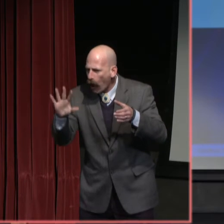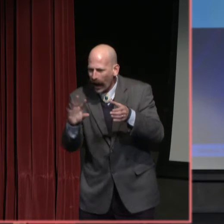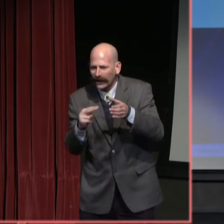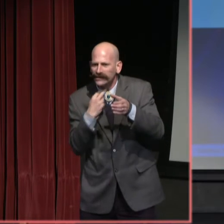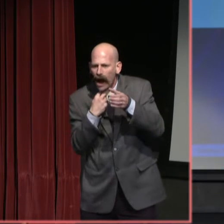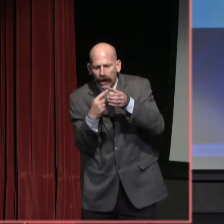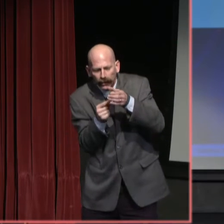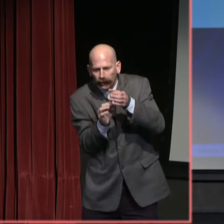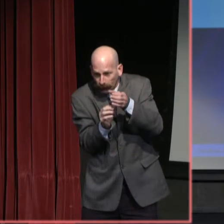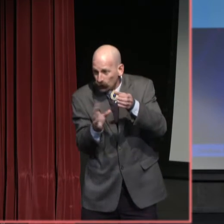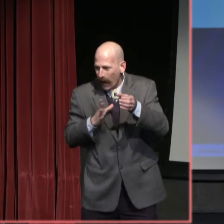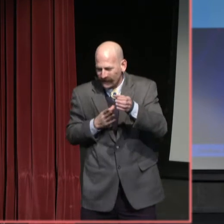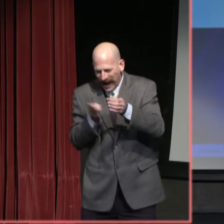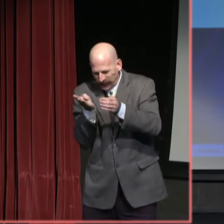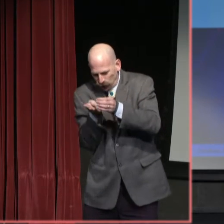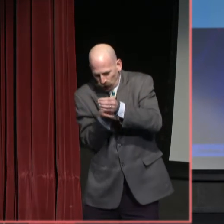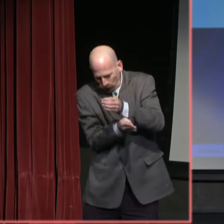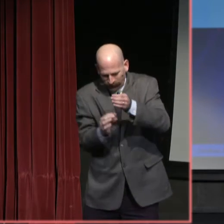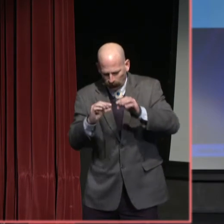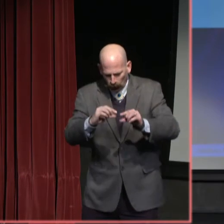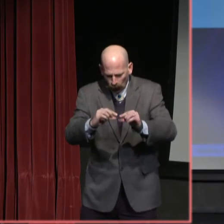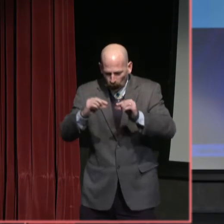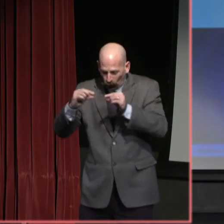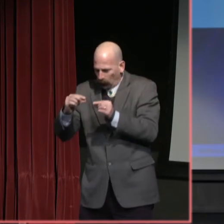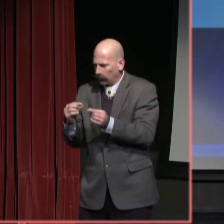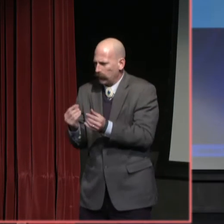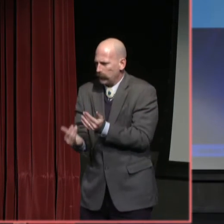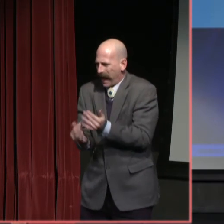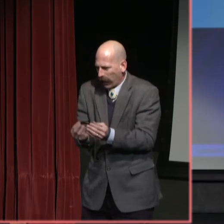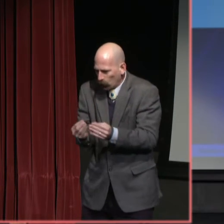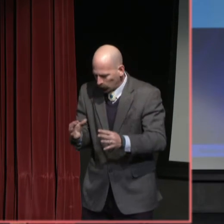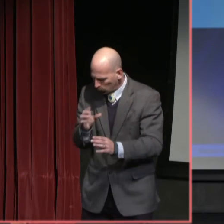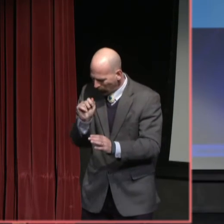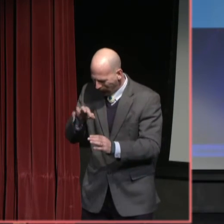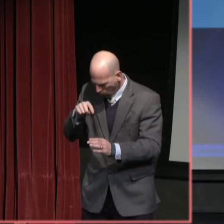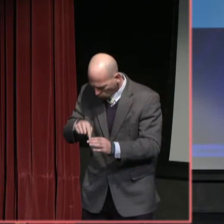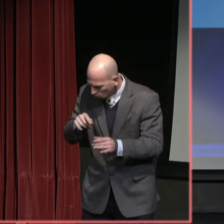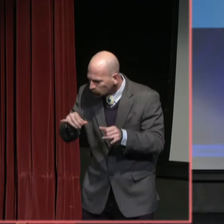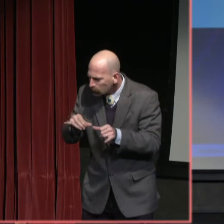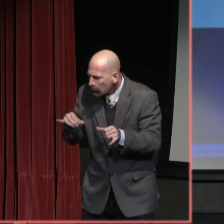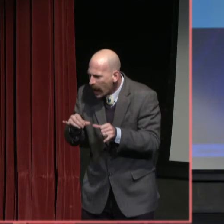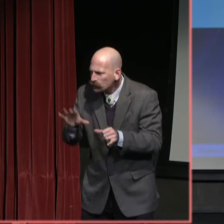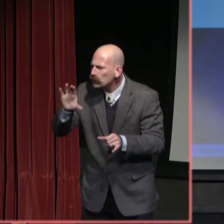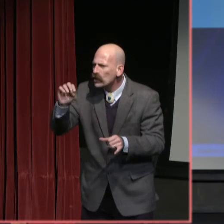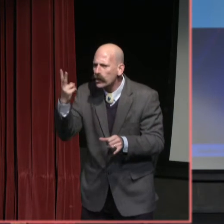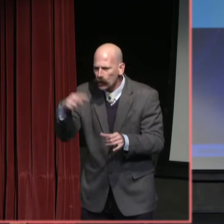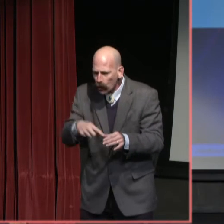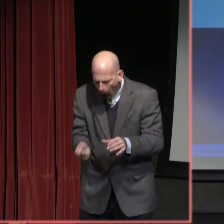We retrieve that ice and we take out the air and we measure the CO2 concentration in the air to find